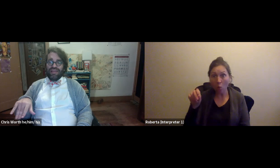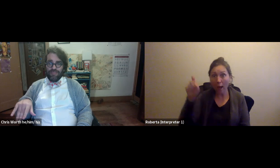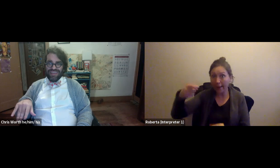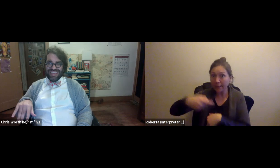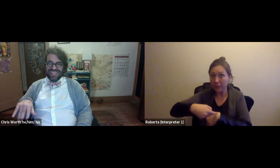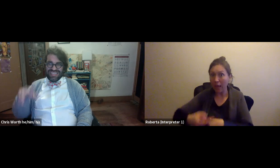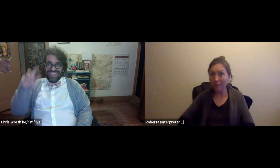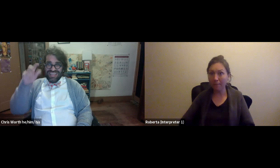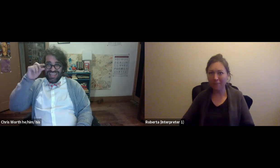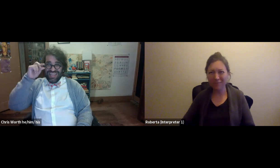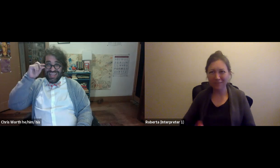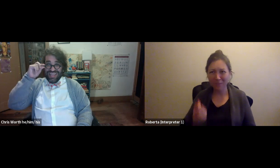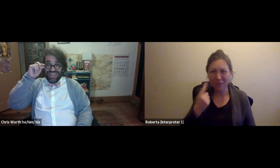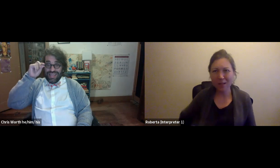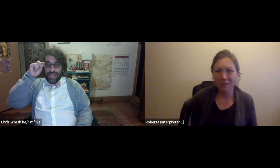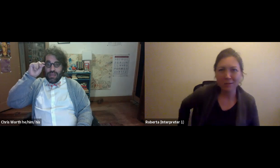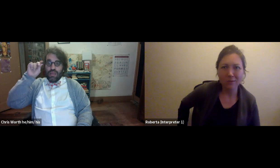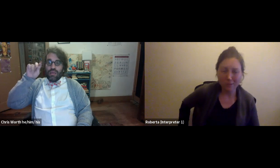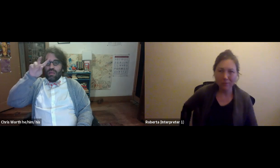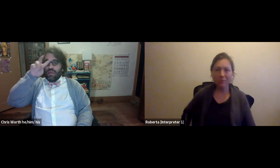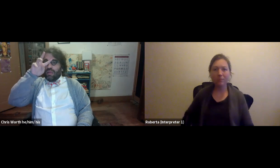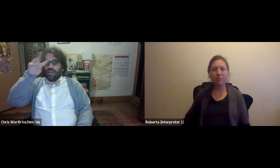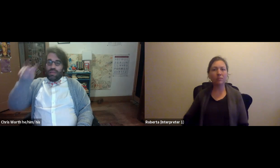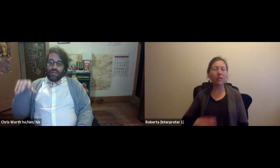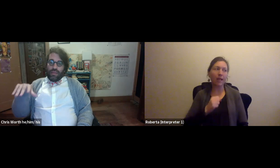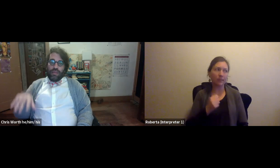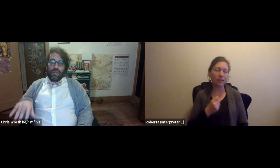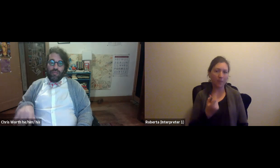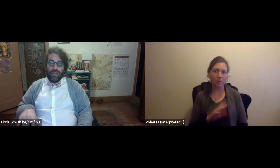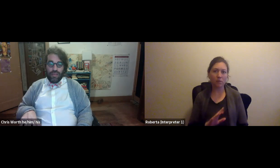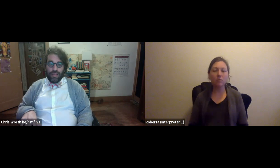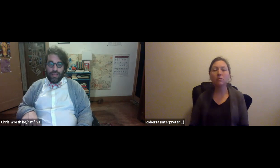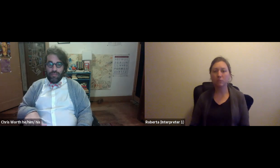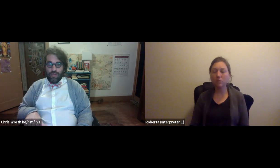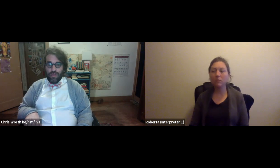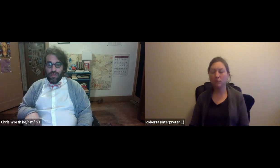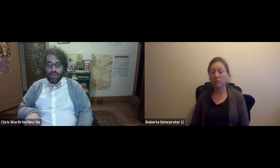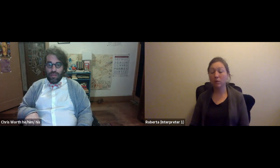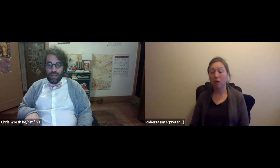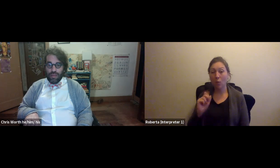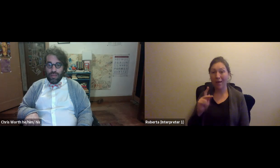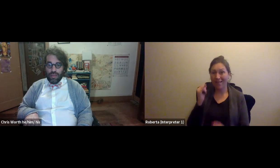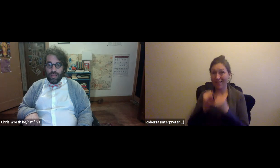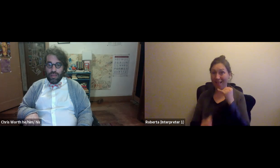does that make sense? >> KATIE Yes, it completely does. Okay last question for you,